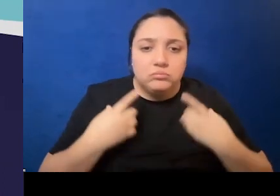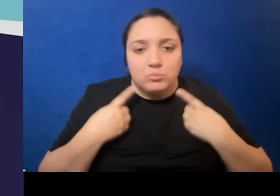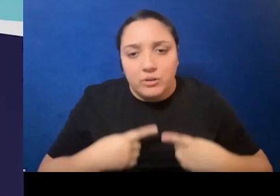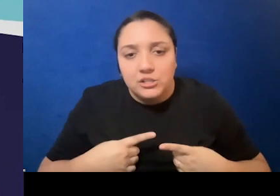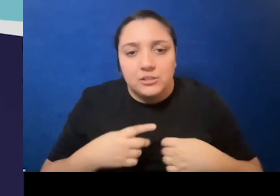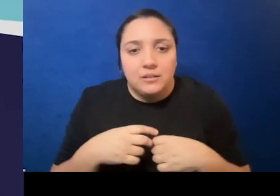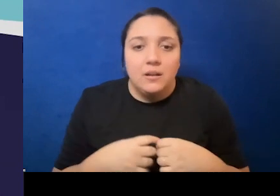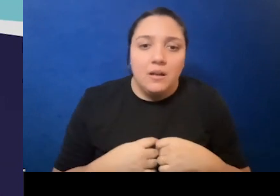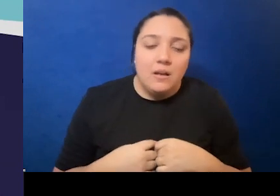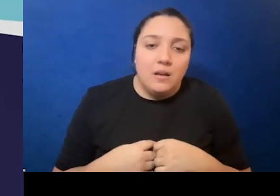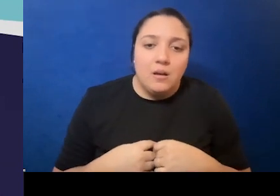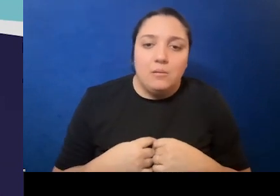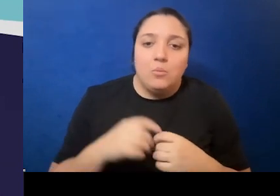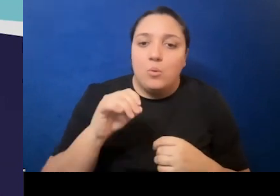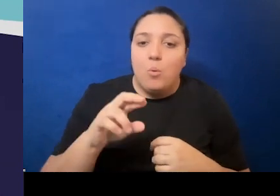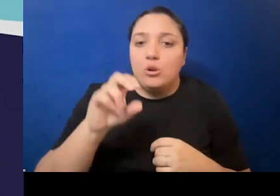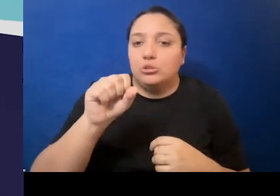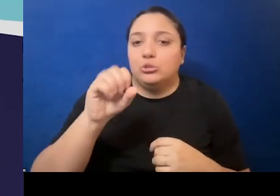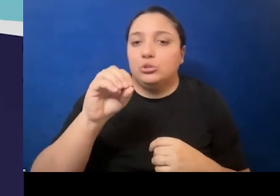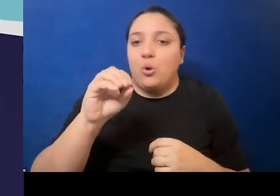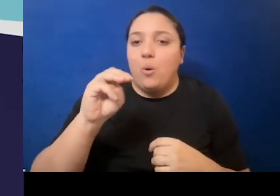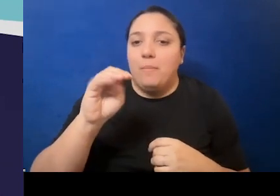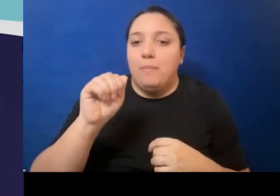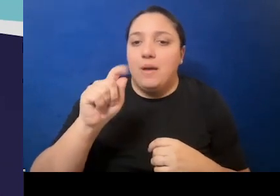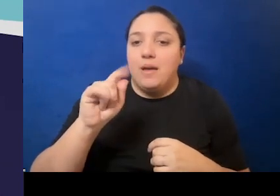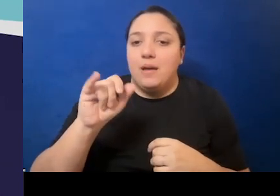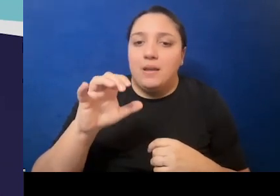FEELINGS. DEPRESSION, UNHAPPINESS OR